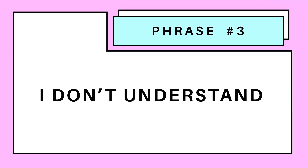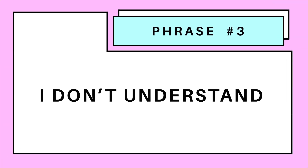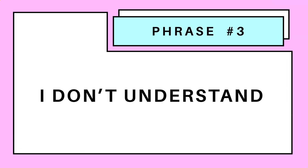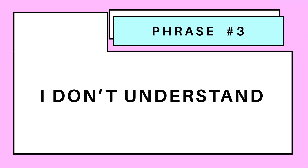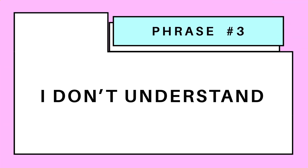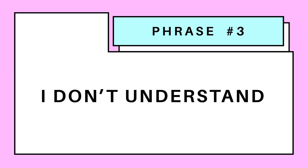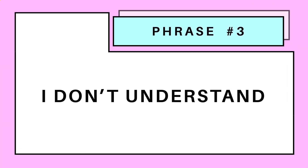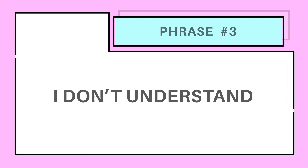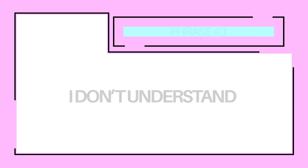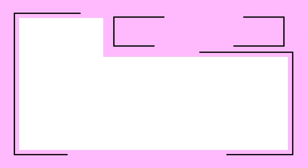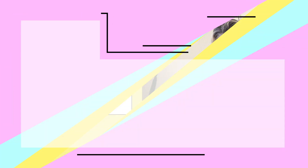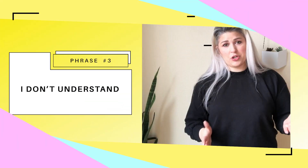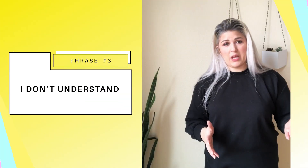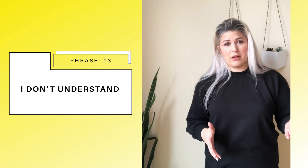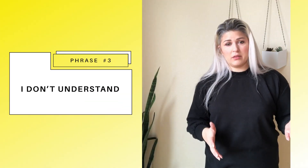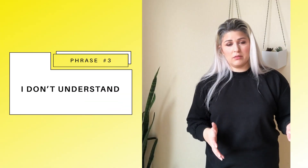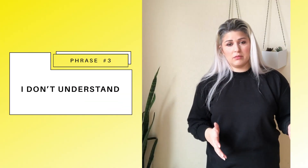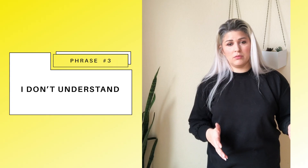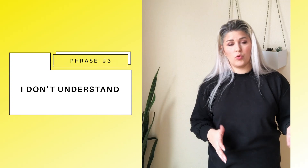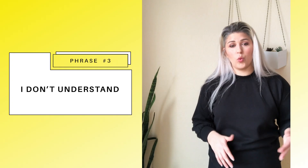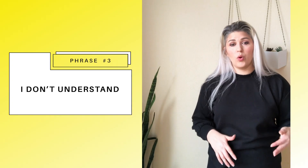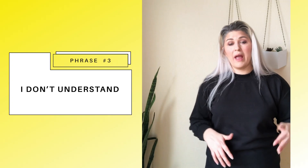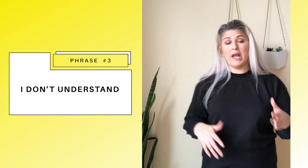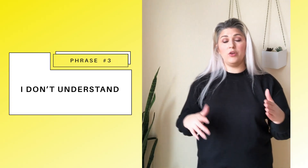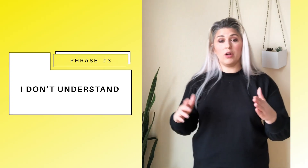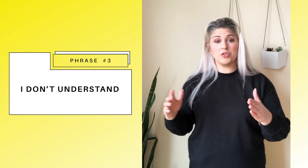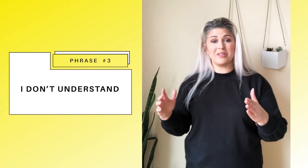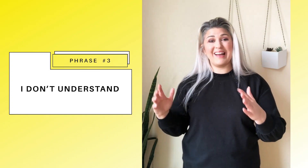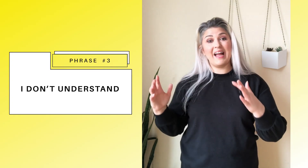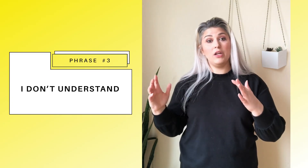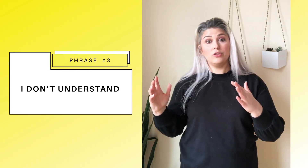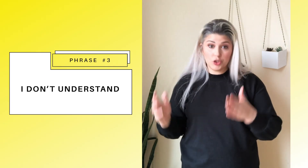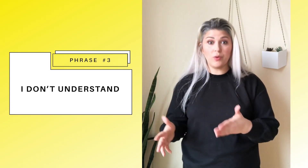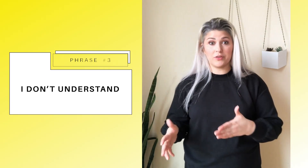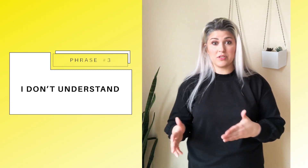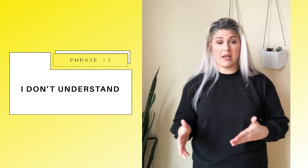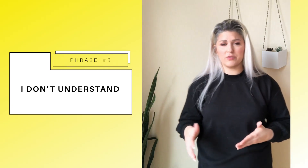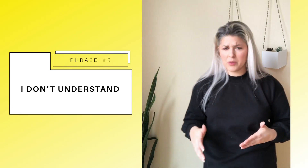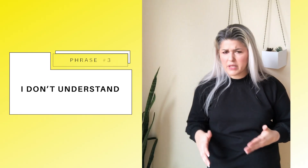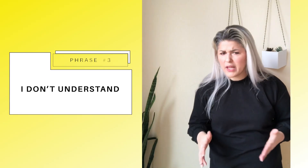If you want to say I don't understand, and you can also say I do understand. So sometimes I say, Hey,